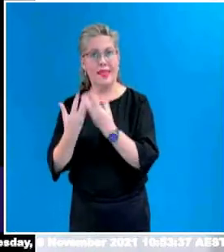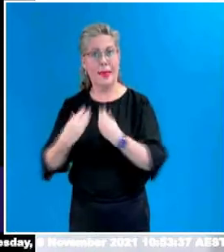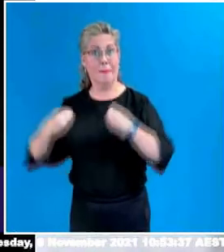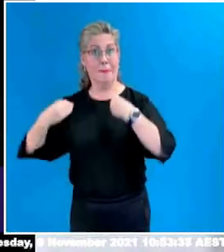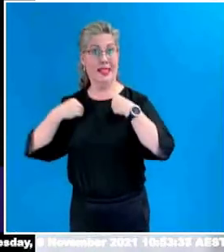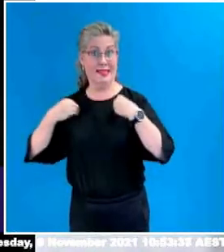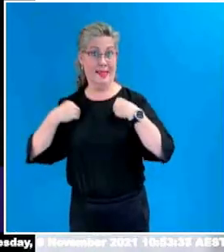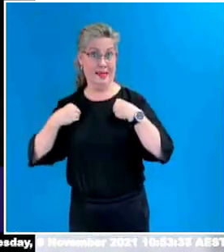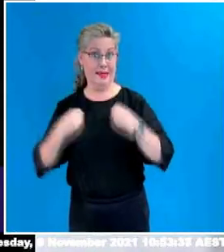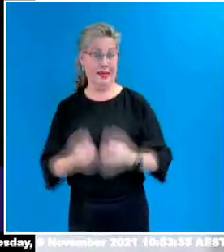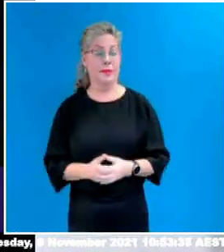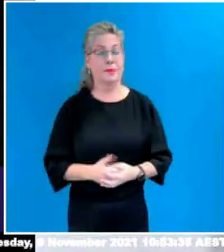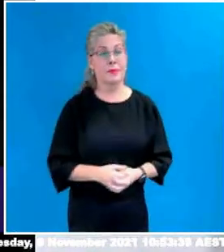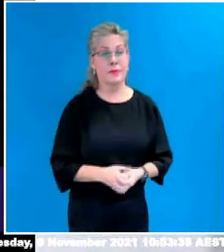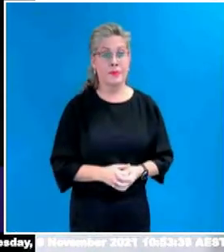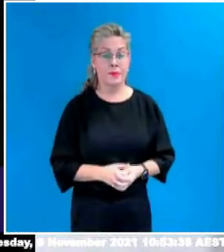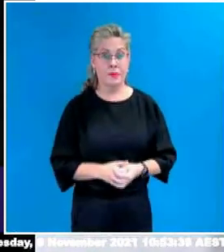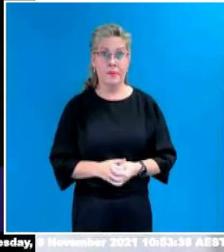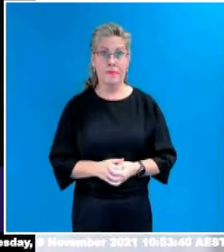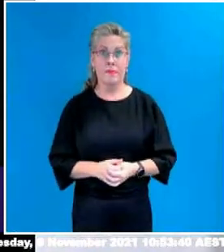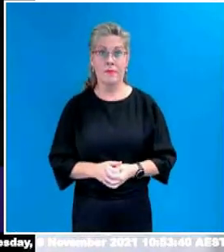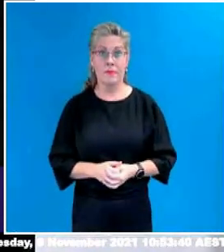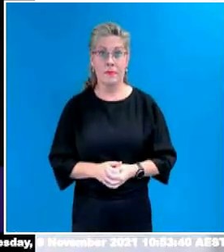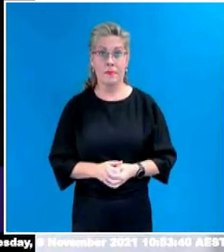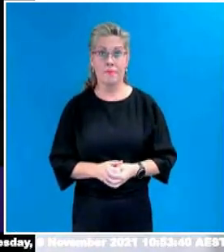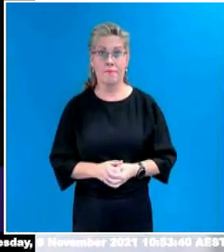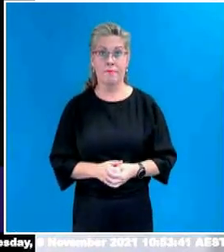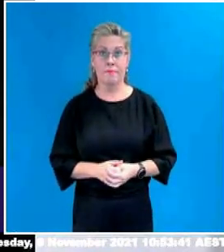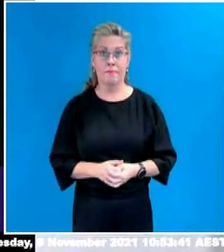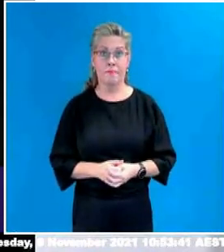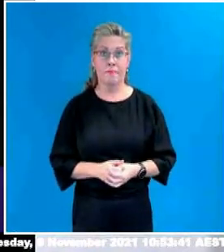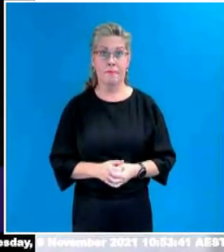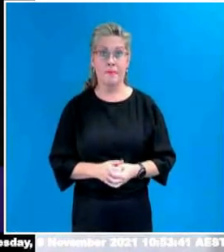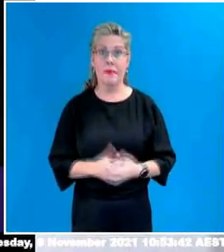The starting point, of course, is that international human rights treaties are